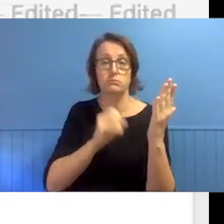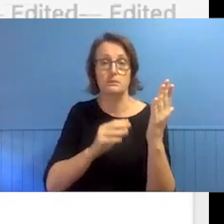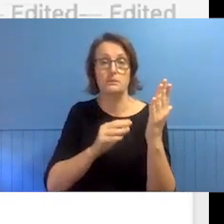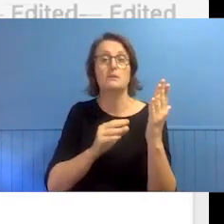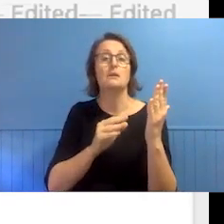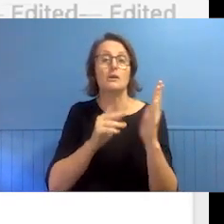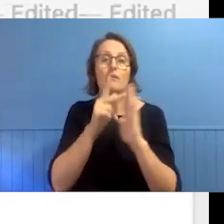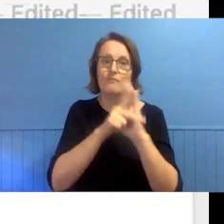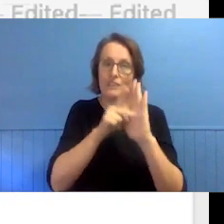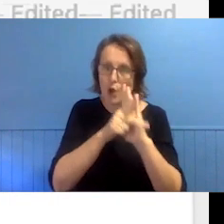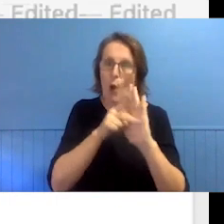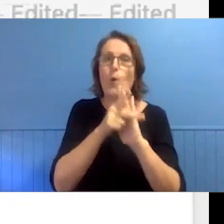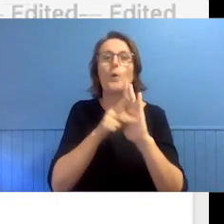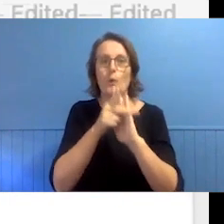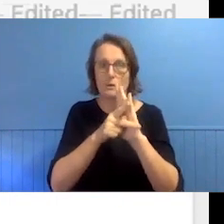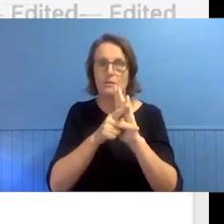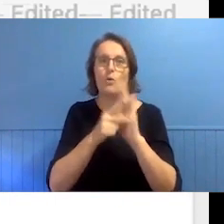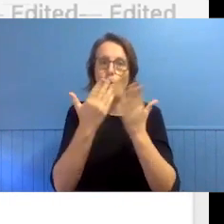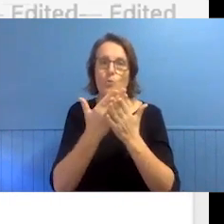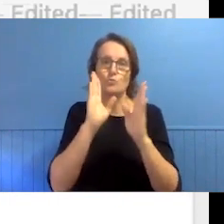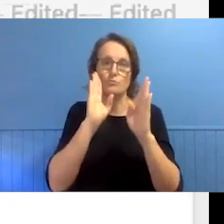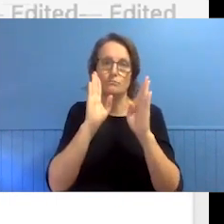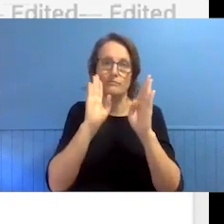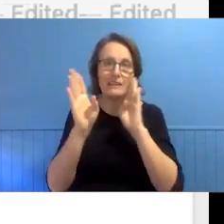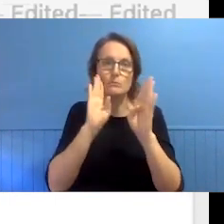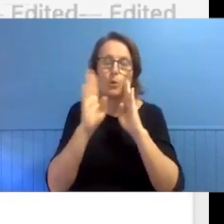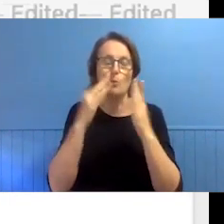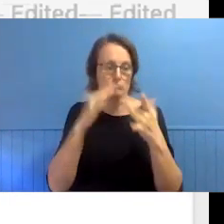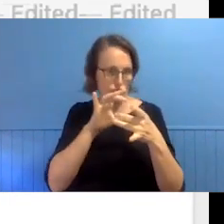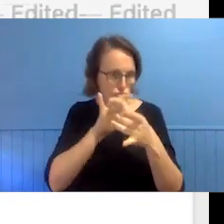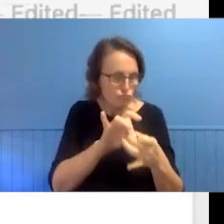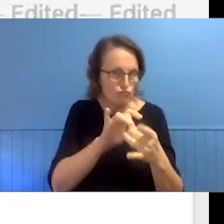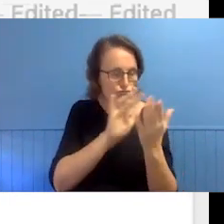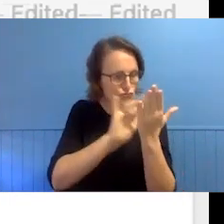engaging. Much more engaging with posts than just an image or a link